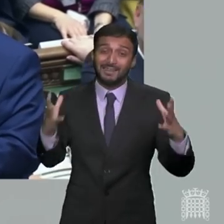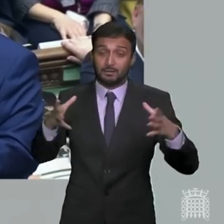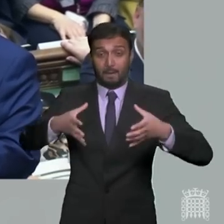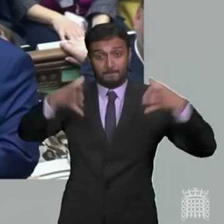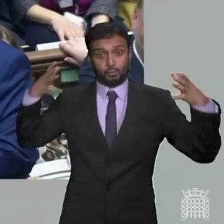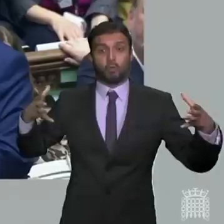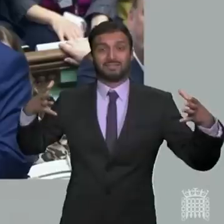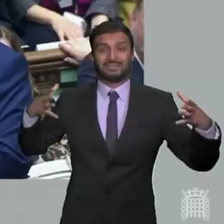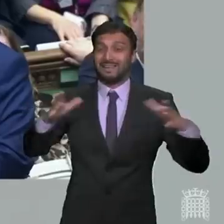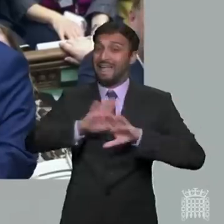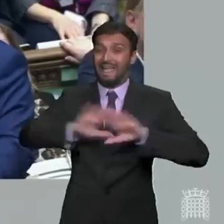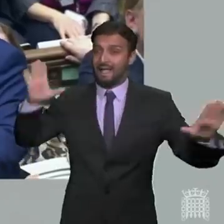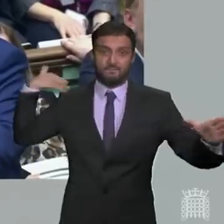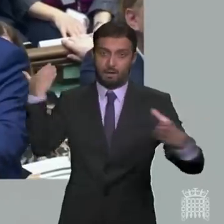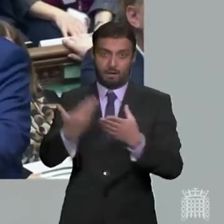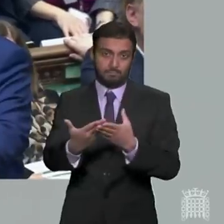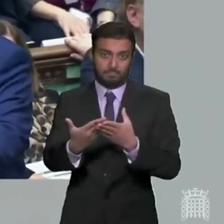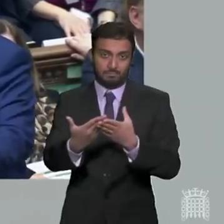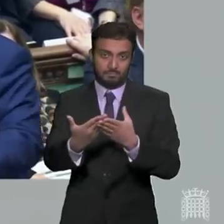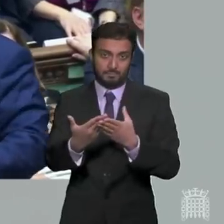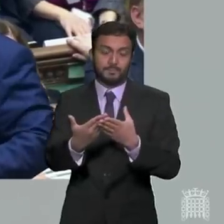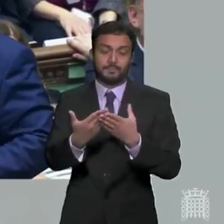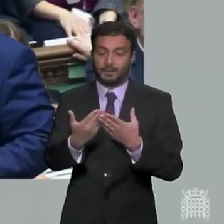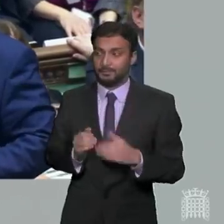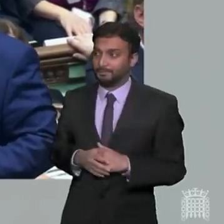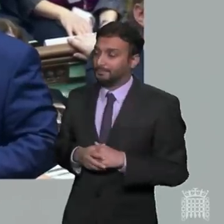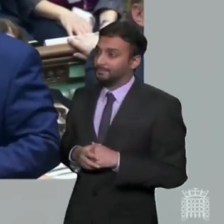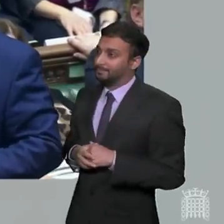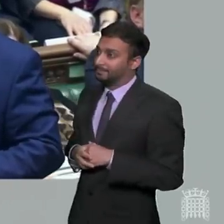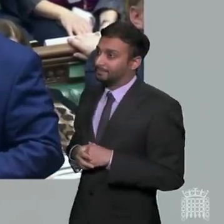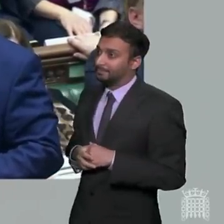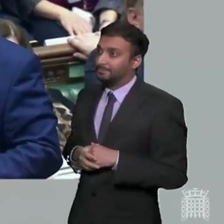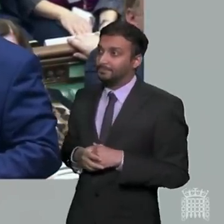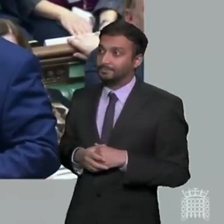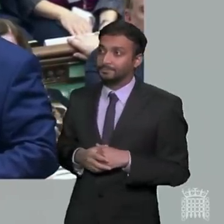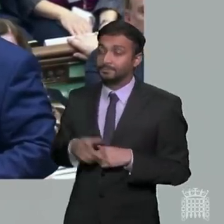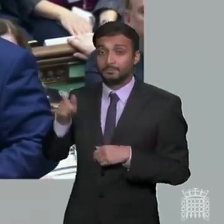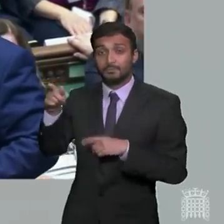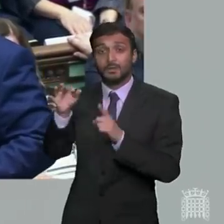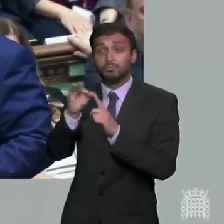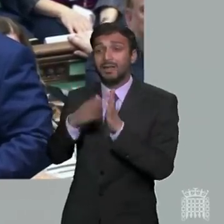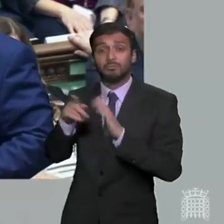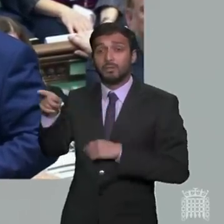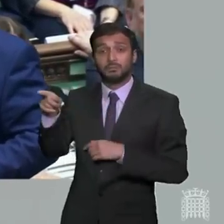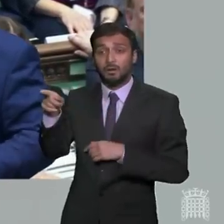the history of devolution. The Prime Minister does not even have a personal mandate to sit in 10 Downing Street.